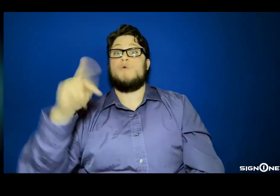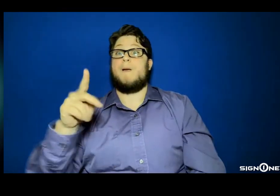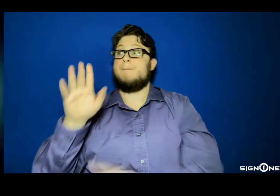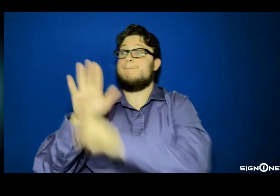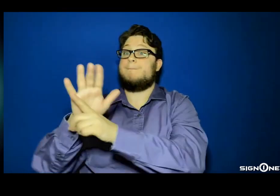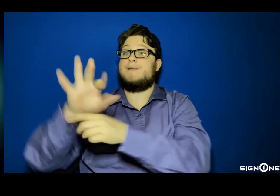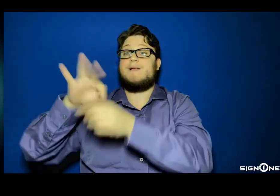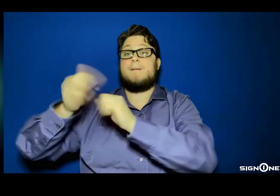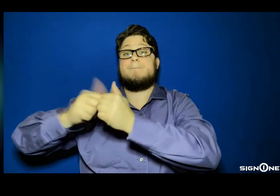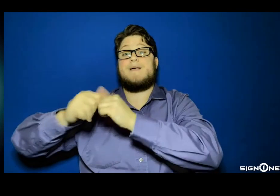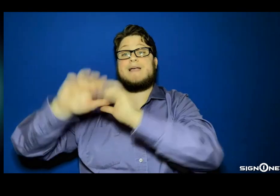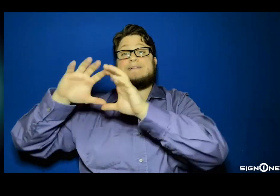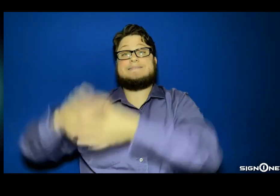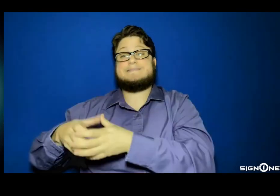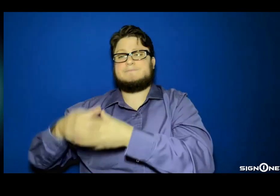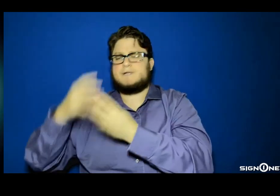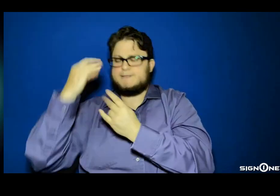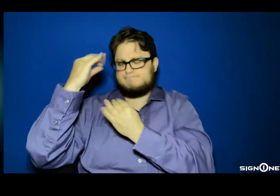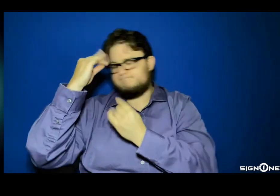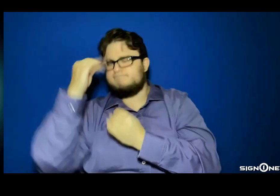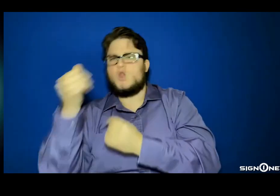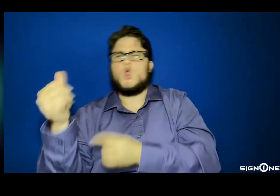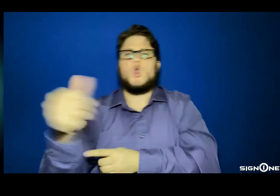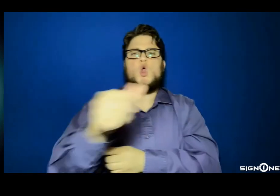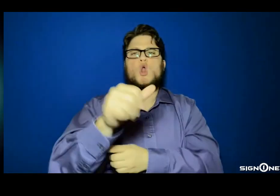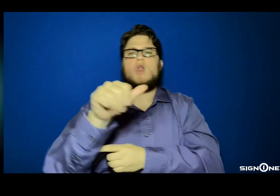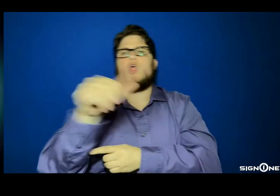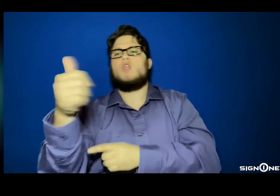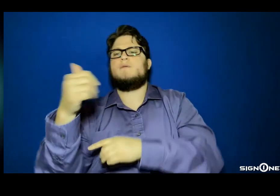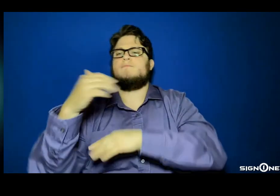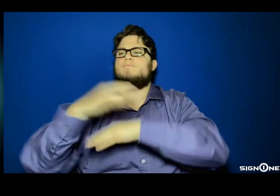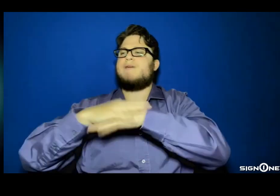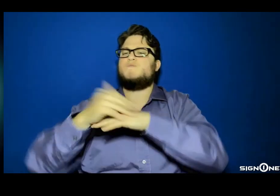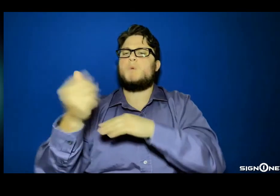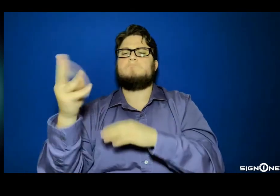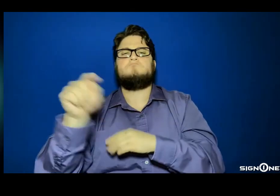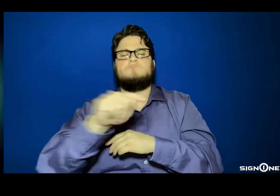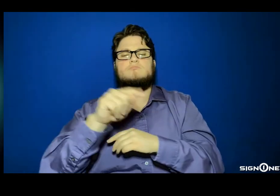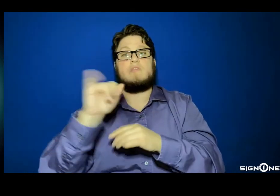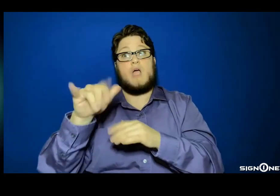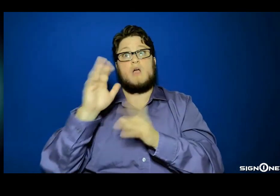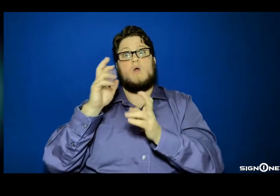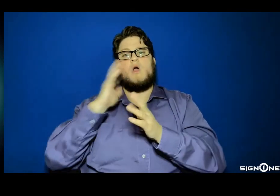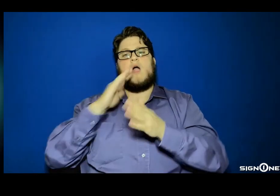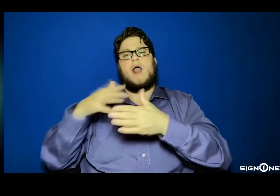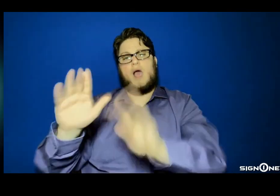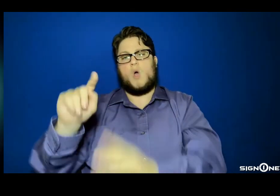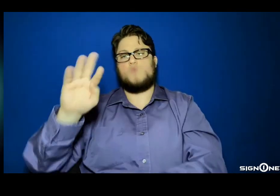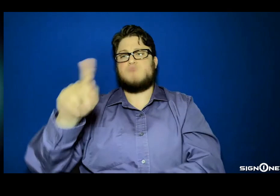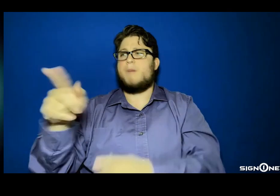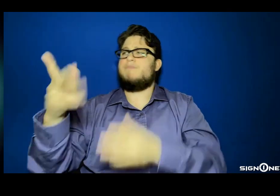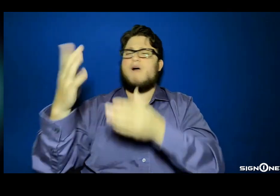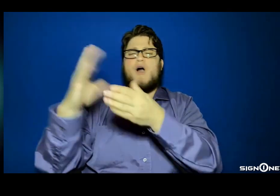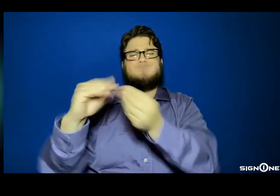So his campaign team is considering several other platforms to let Trump say whatever